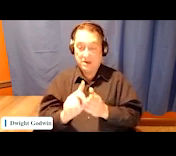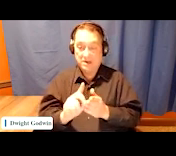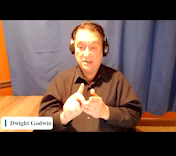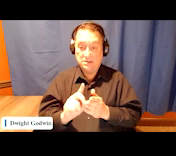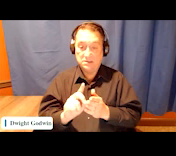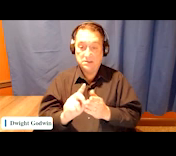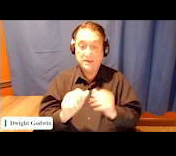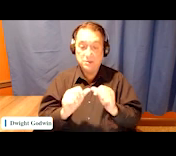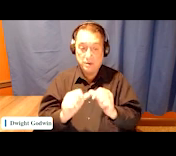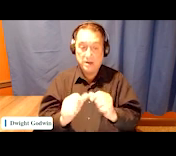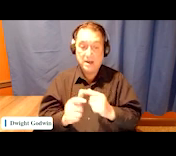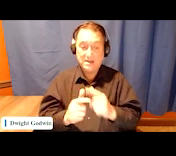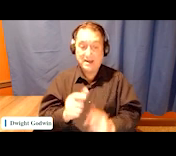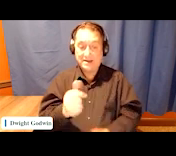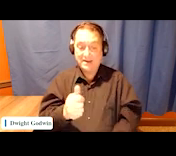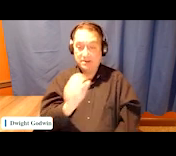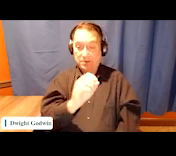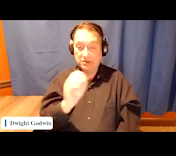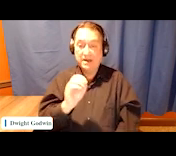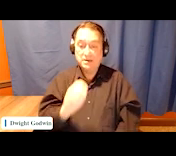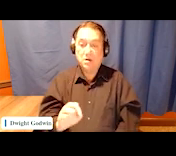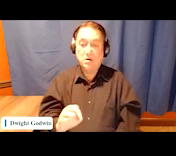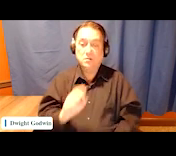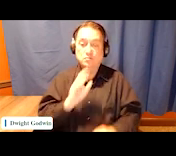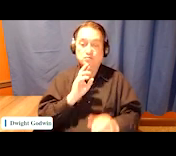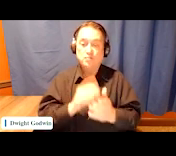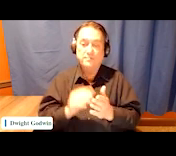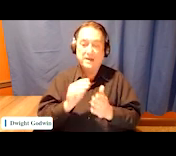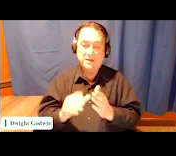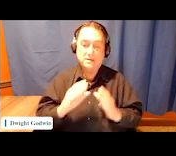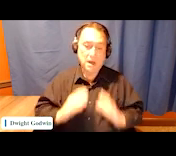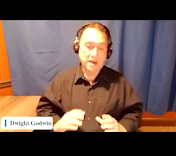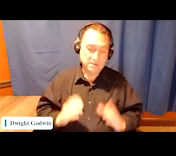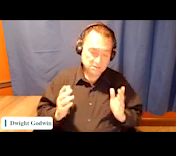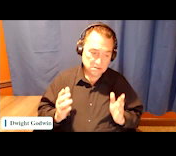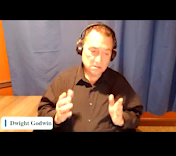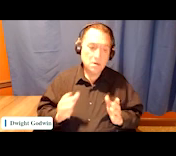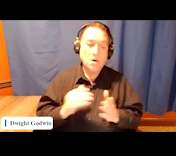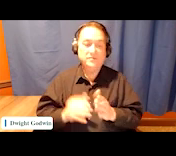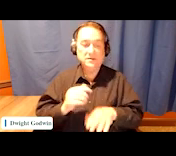And with 10% of those are with repeat clients. And oftentimes people ask, "Well, how many of those elevated